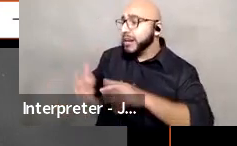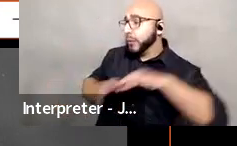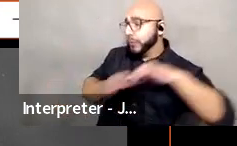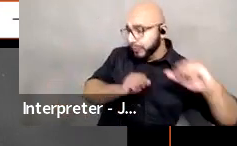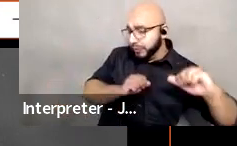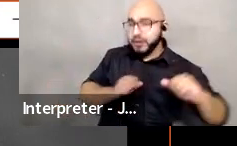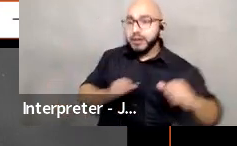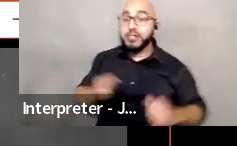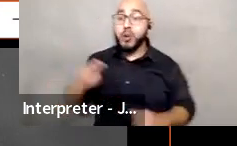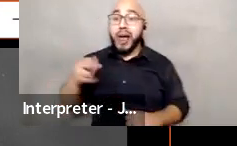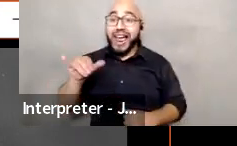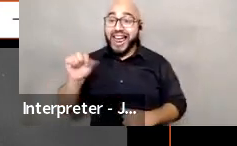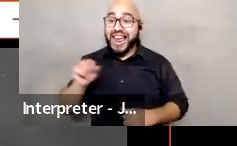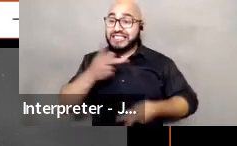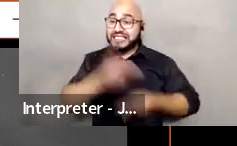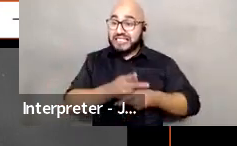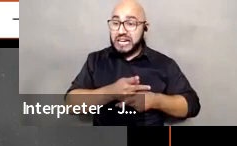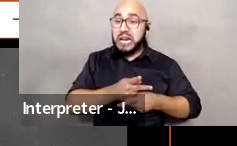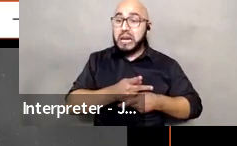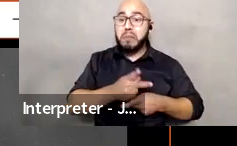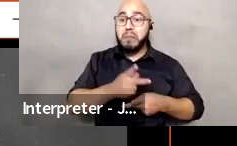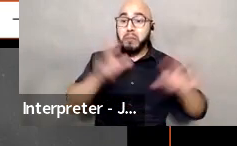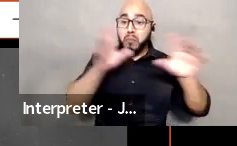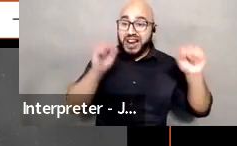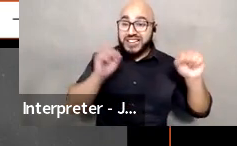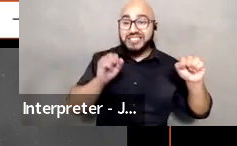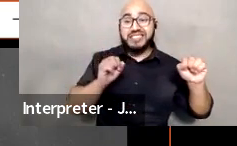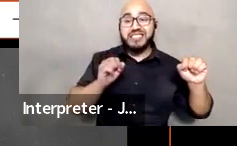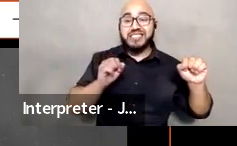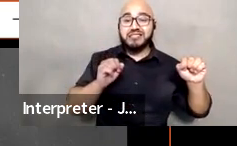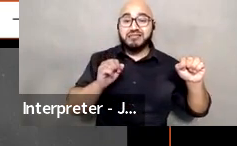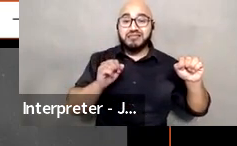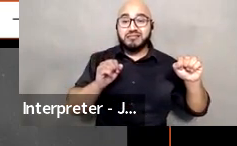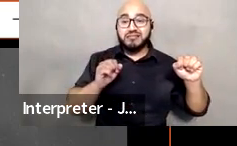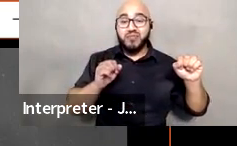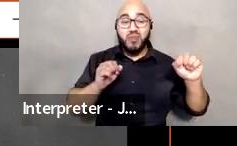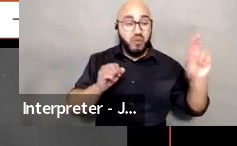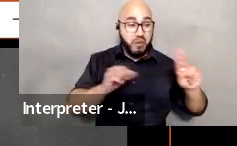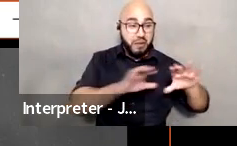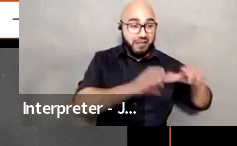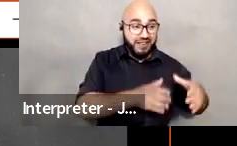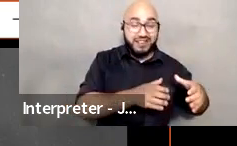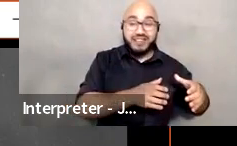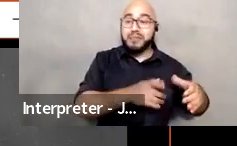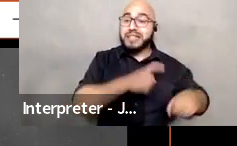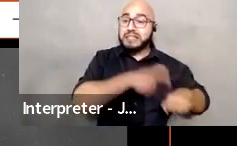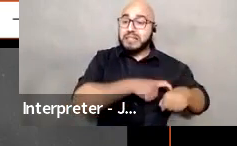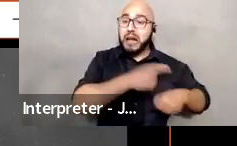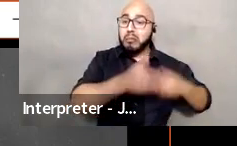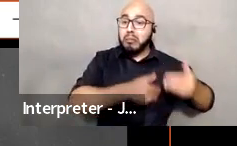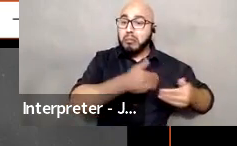The presidency in. Republican hands. But in return, the Republicans are going to end reconstruction in the South.